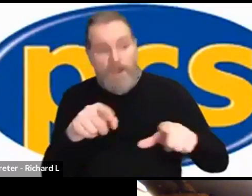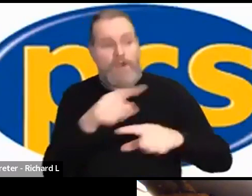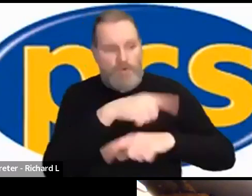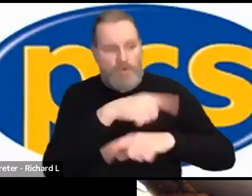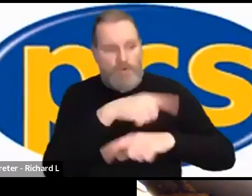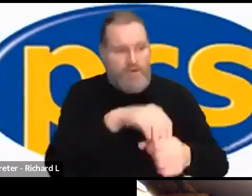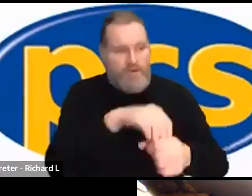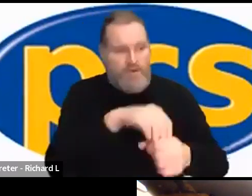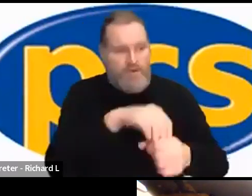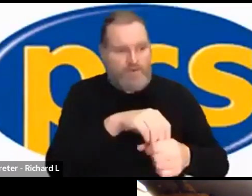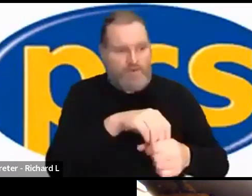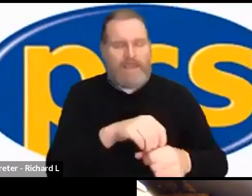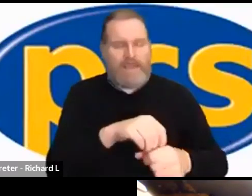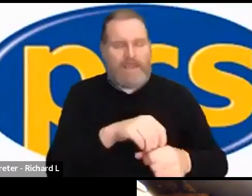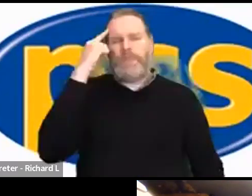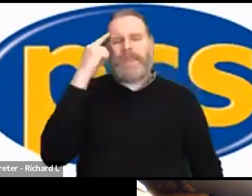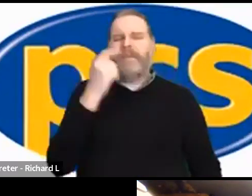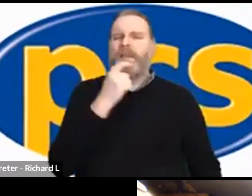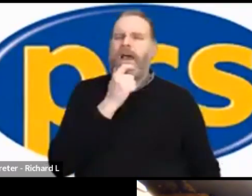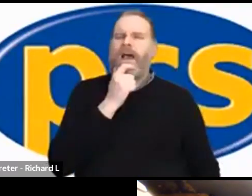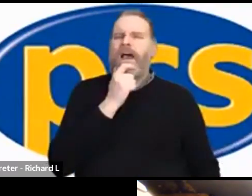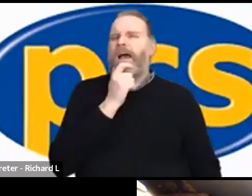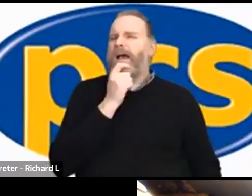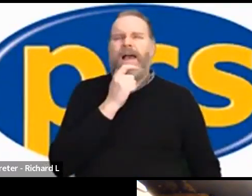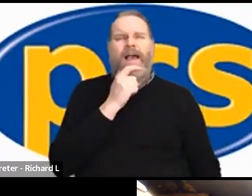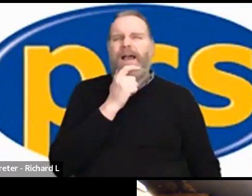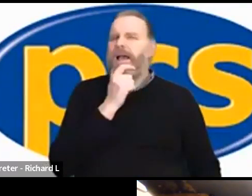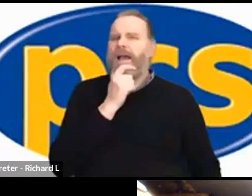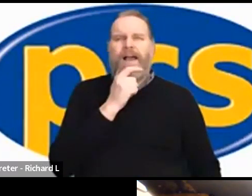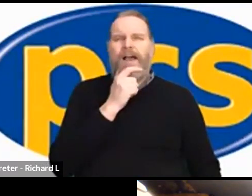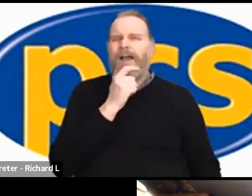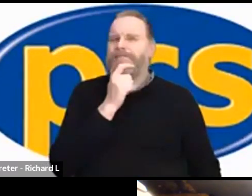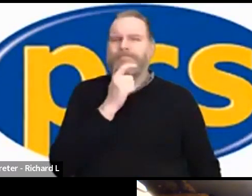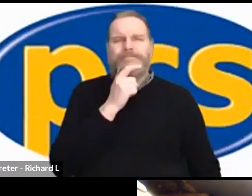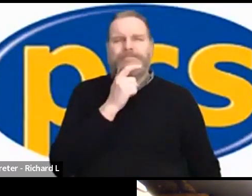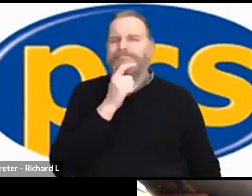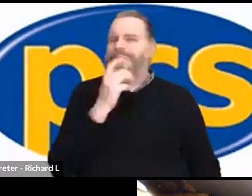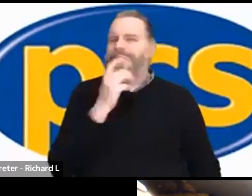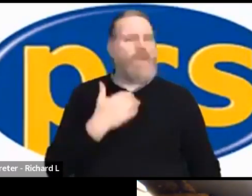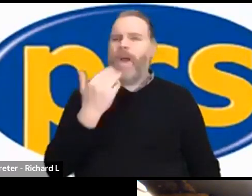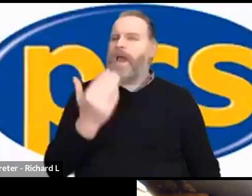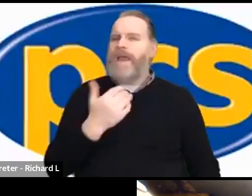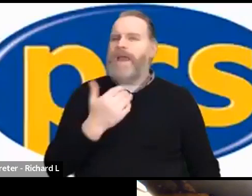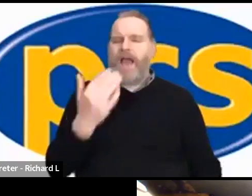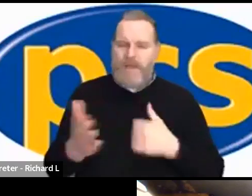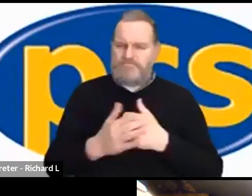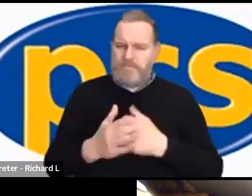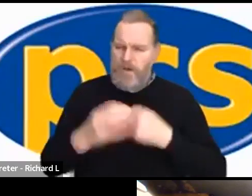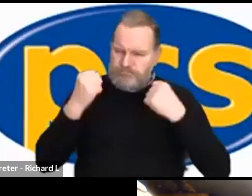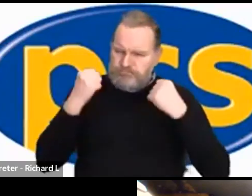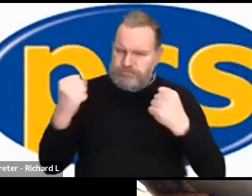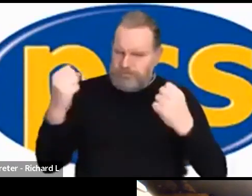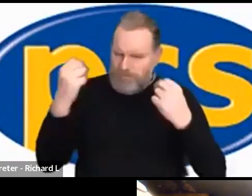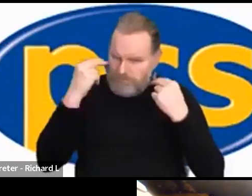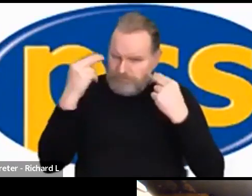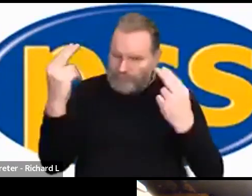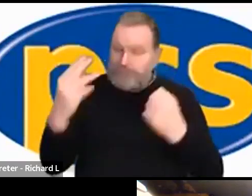for it at any time. People think you know what we've given it a good go. But now we need to go faster But now we need to go faster.